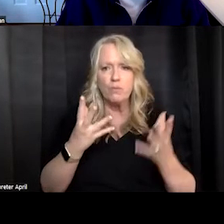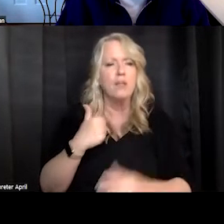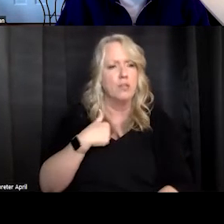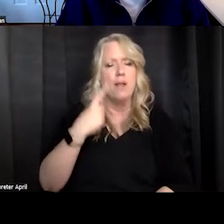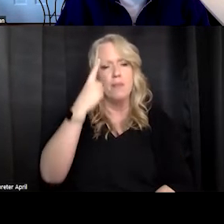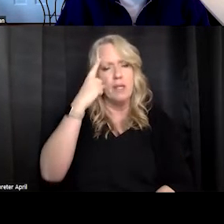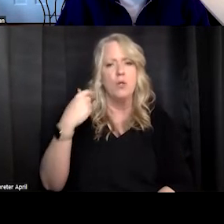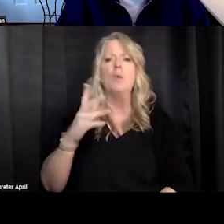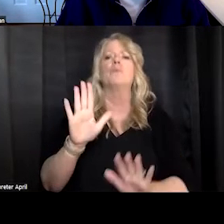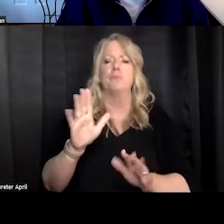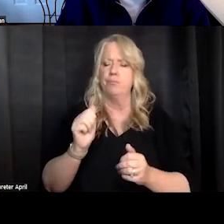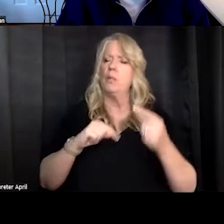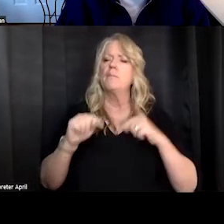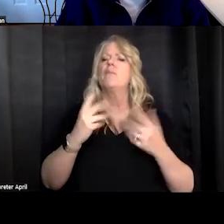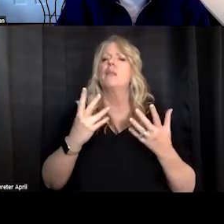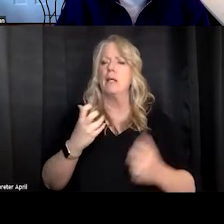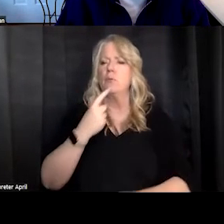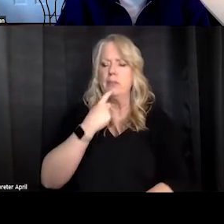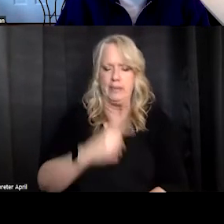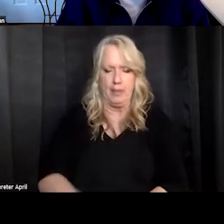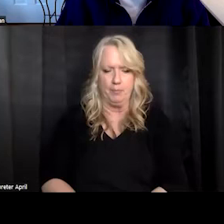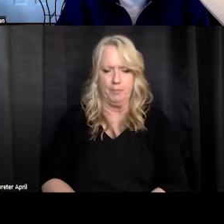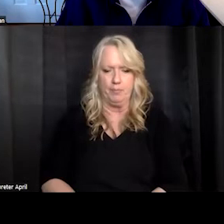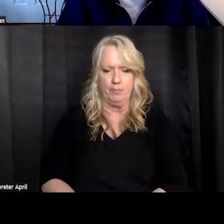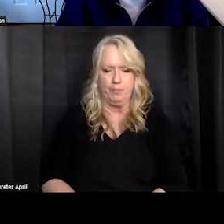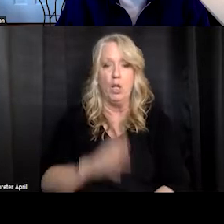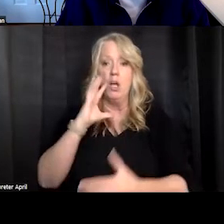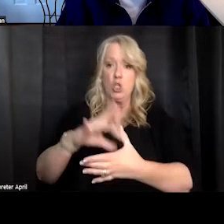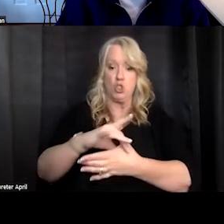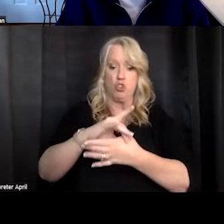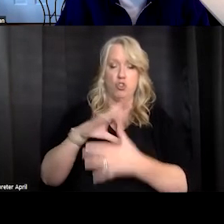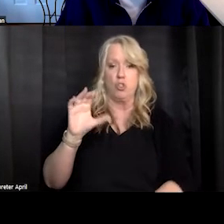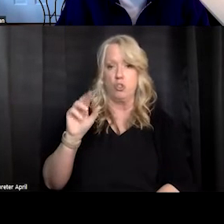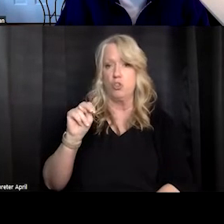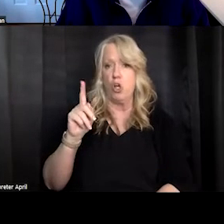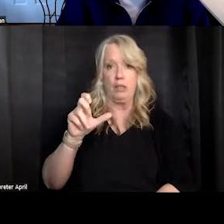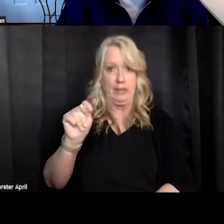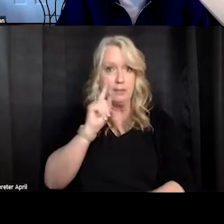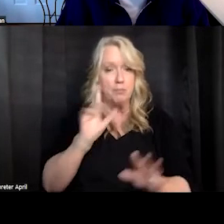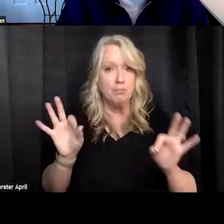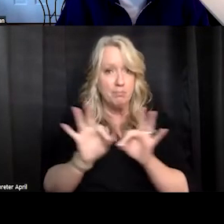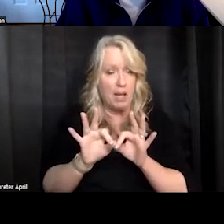CERTAINLY, AS PROVIDERS, I THINK NEED TO SO LET ME ACTUALLY SAY THIS